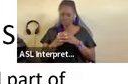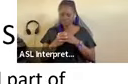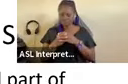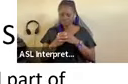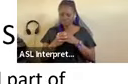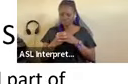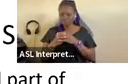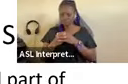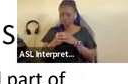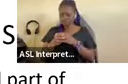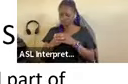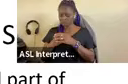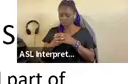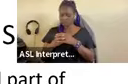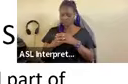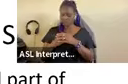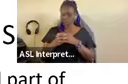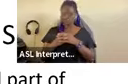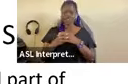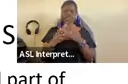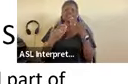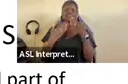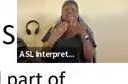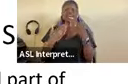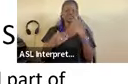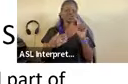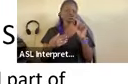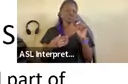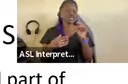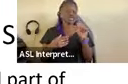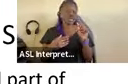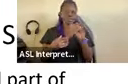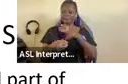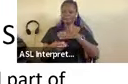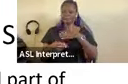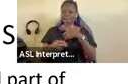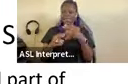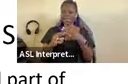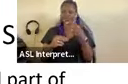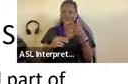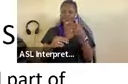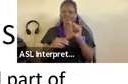Thanks Tina, I appreciate that. So, my name is Gabriel Kaplan and I am the